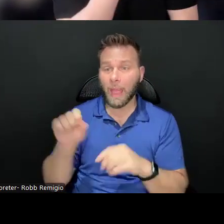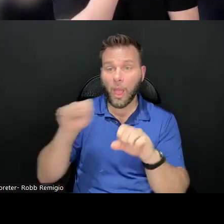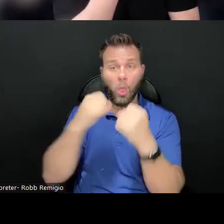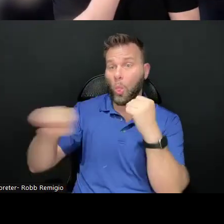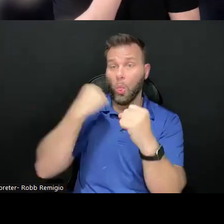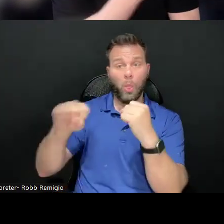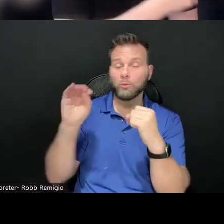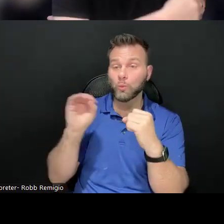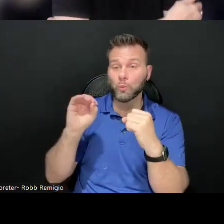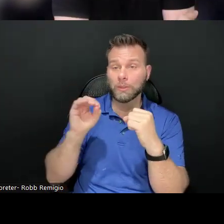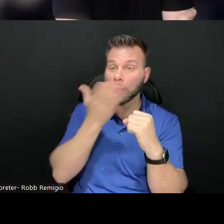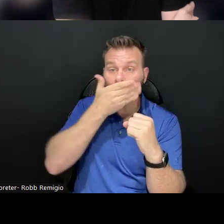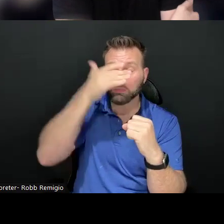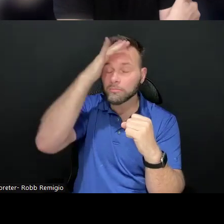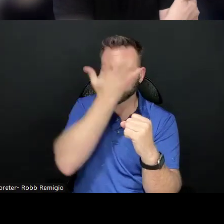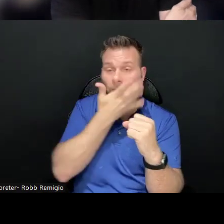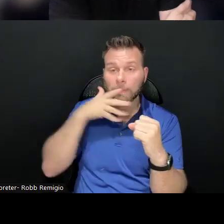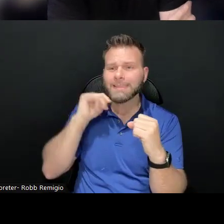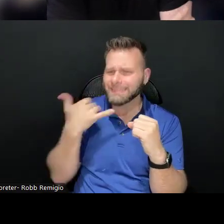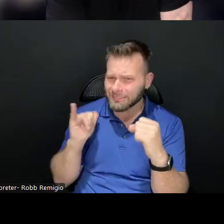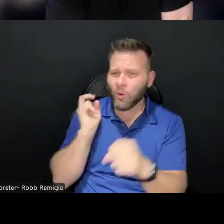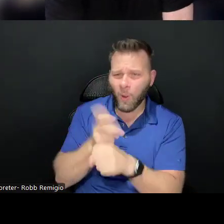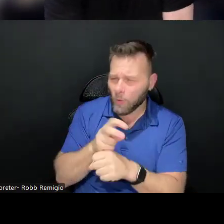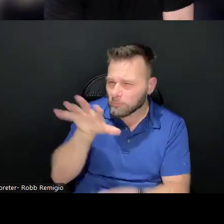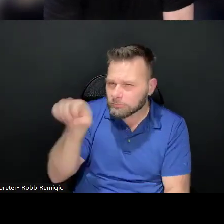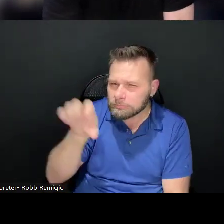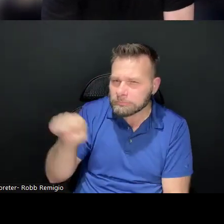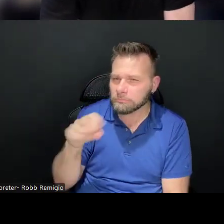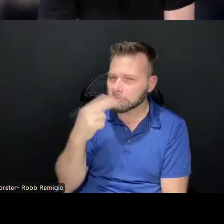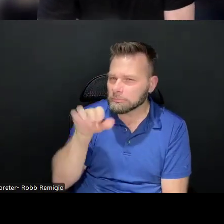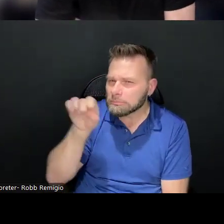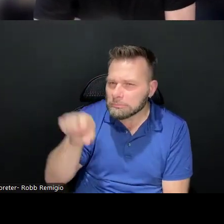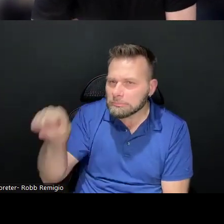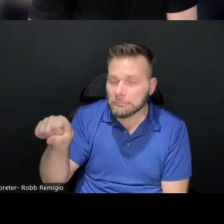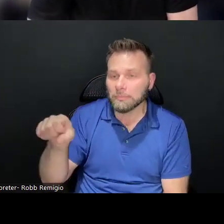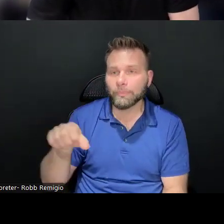don't have facial hair, and not moving your head away, not covering your hands, it is still a hard thing to do.